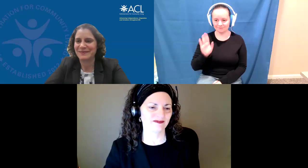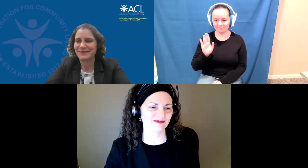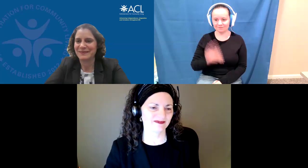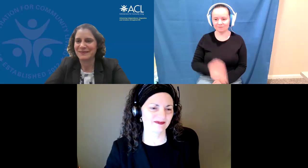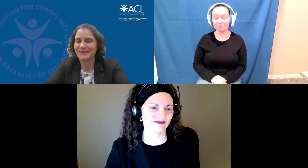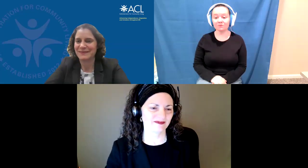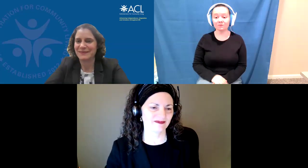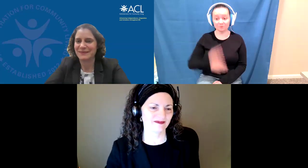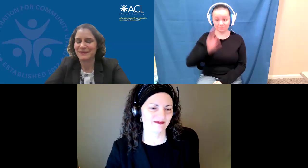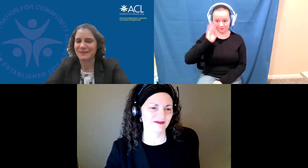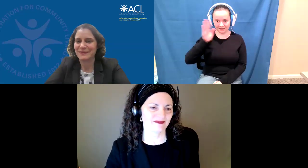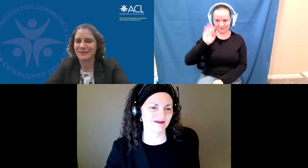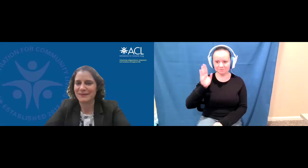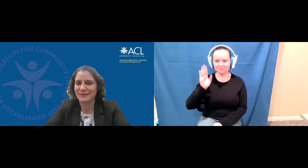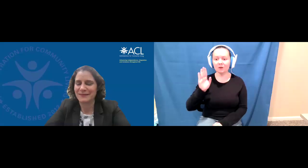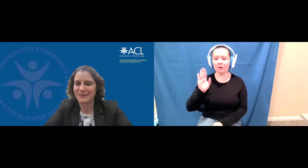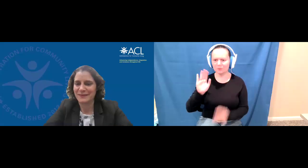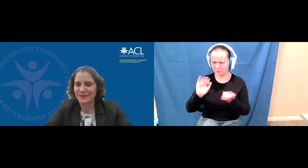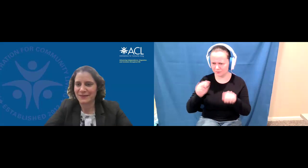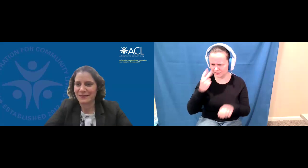Jessica Schubel: Hi, everyone. Can you see me? Hear me?